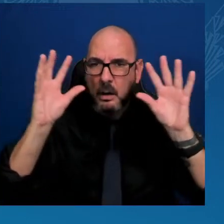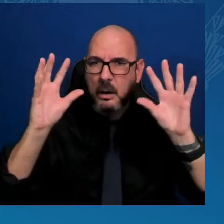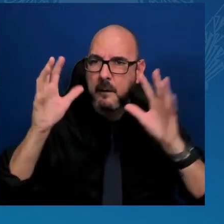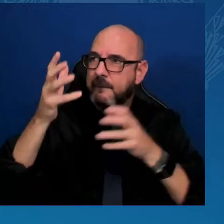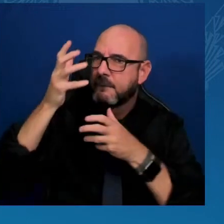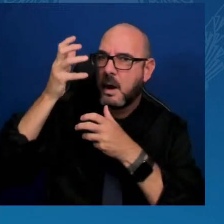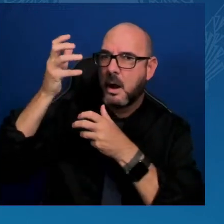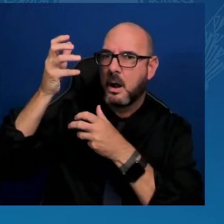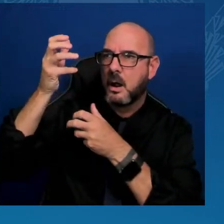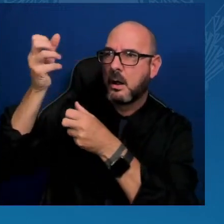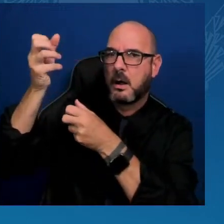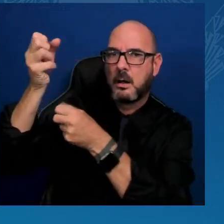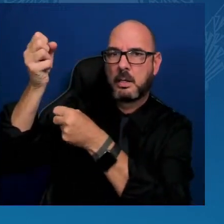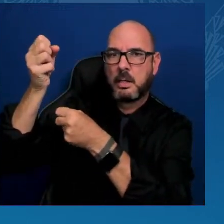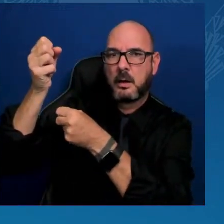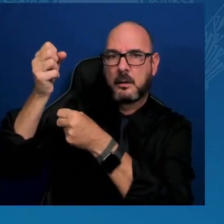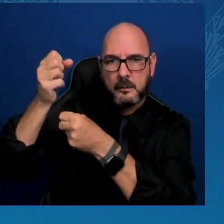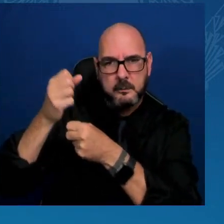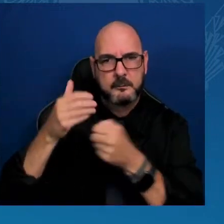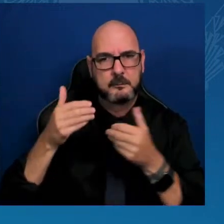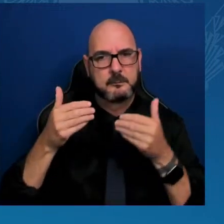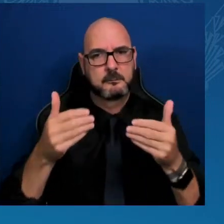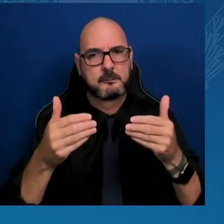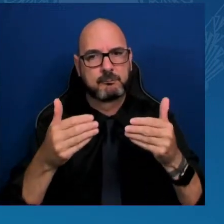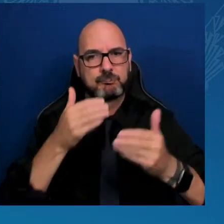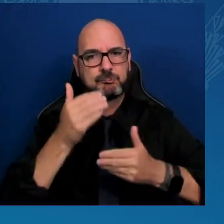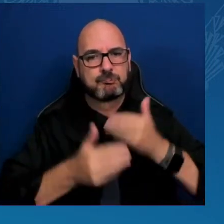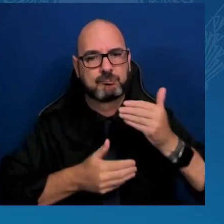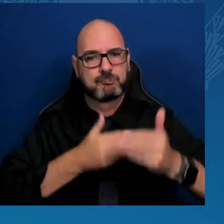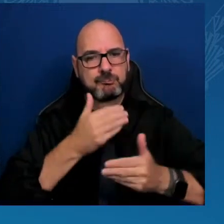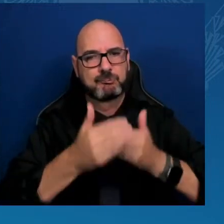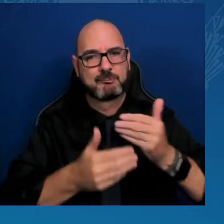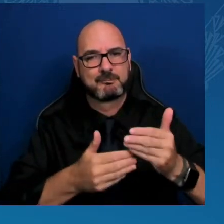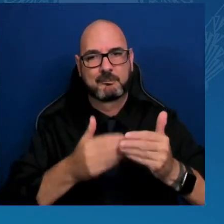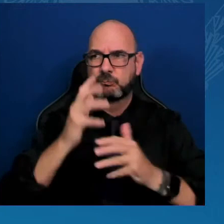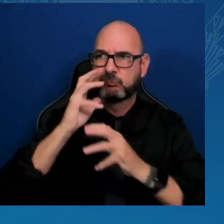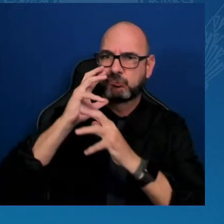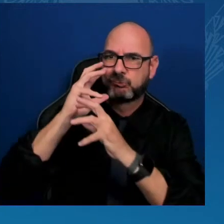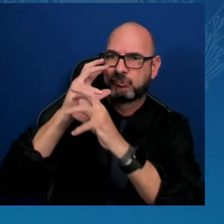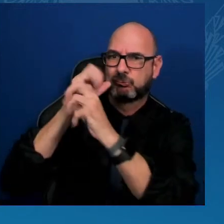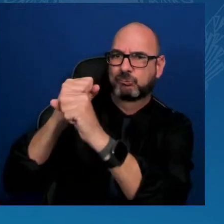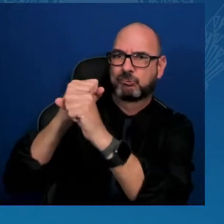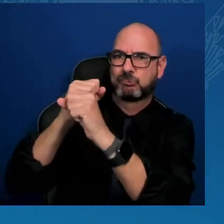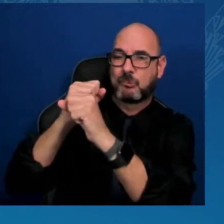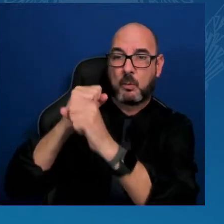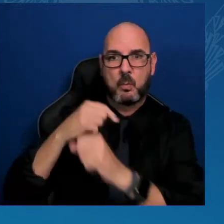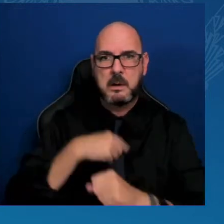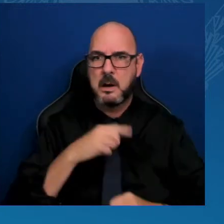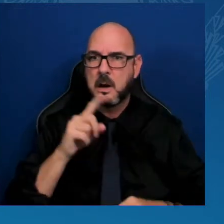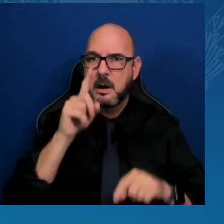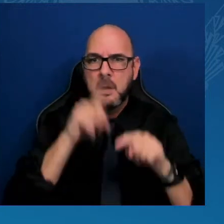faith in what we often cannot see yet know to be true.